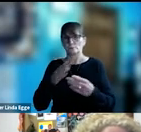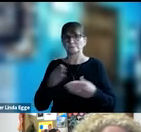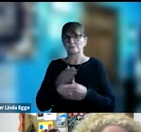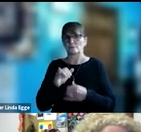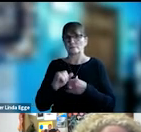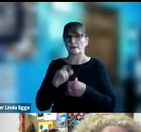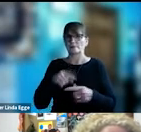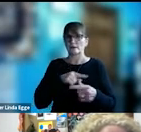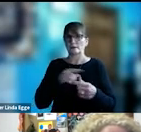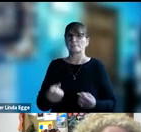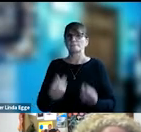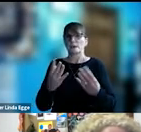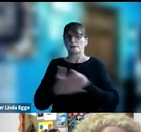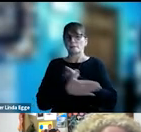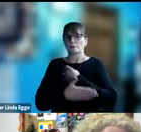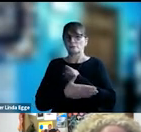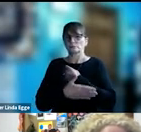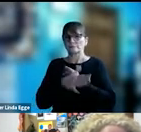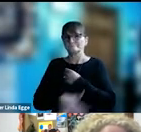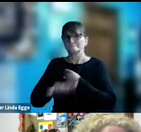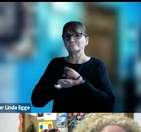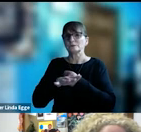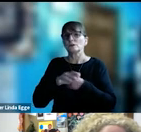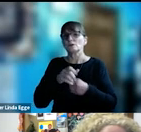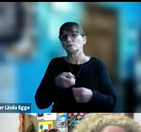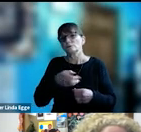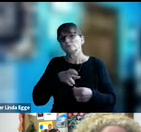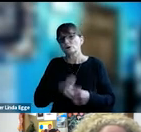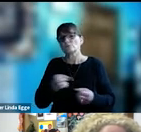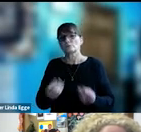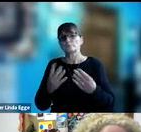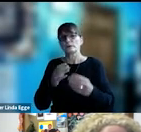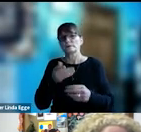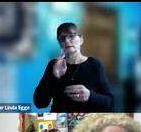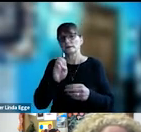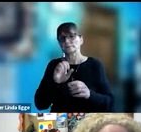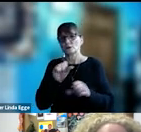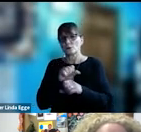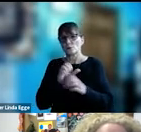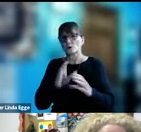in a lot of the country where you are a SOAR worker among many caseworkers or you're a caseworker doing SOAR.